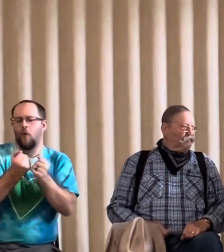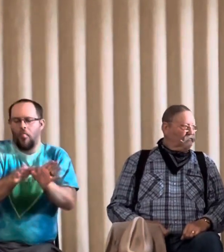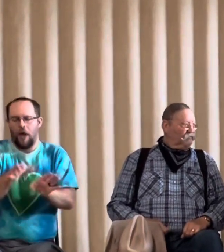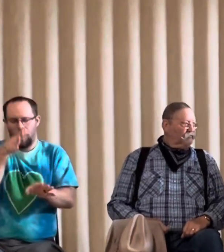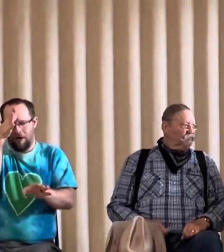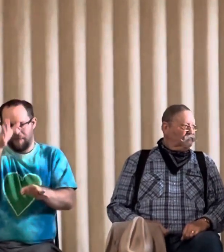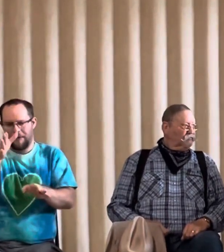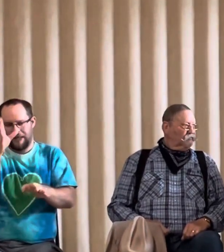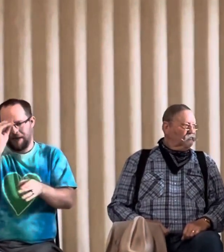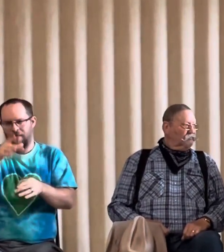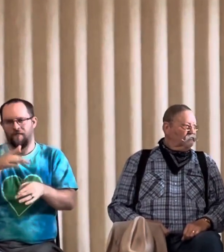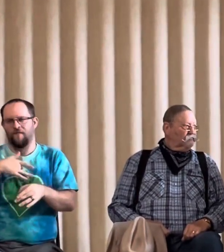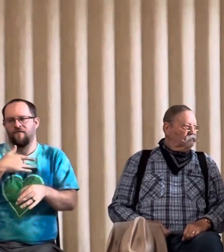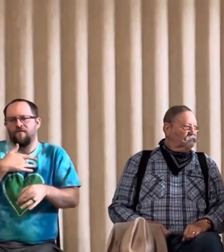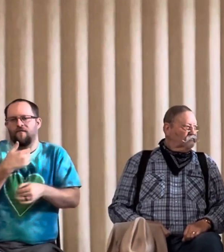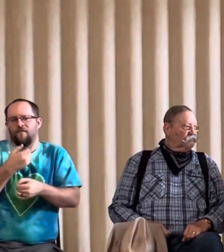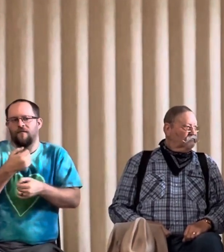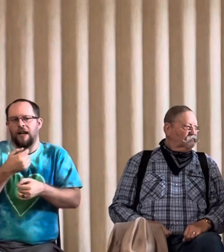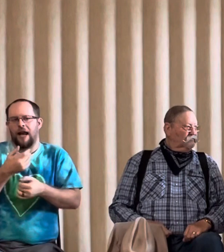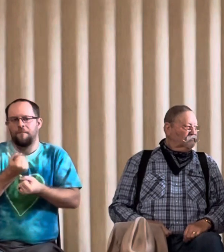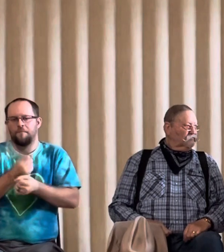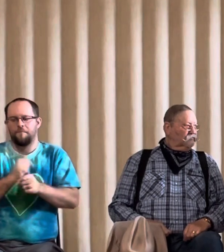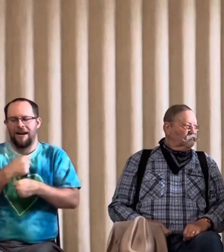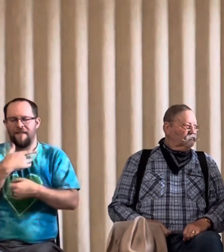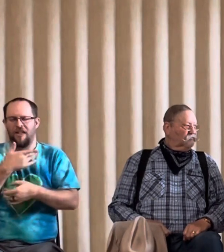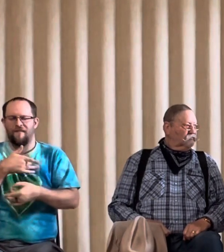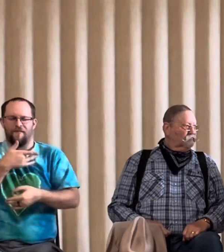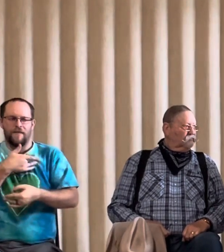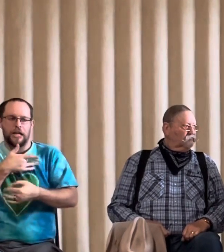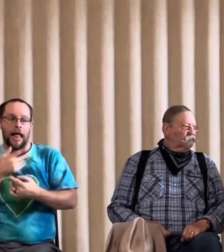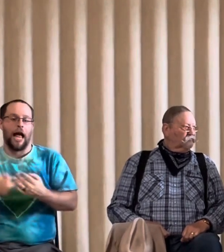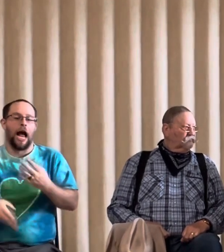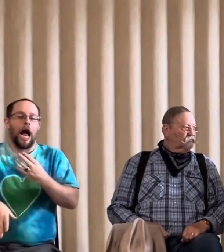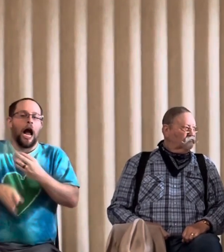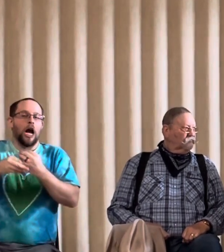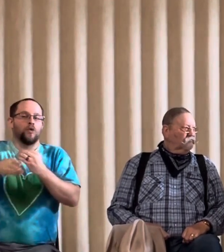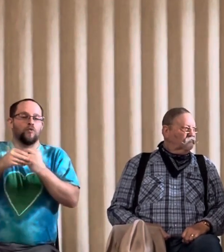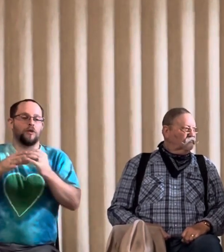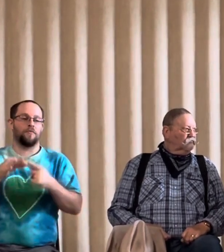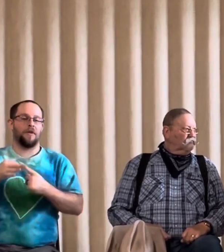everything feel extra special. Since Gramps died, I just don't feel like it."